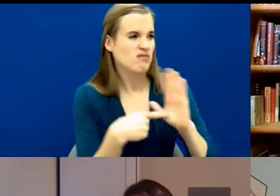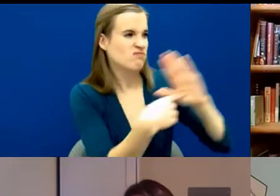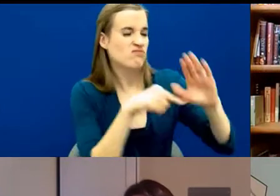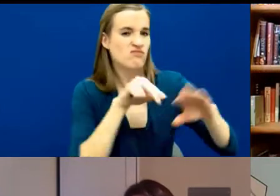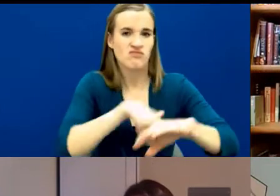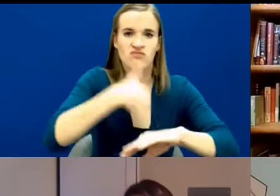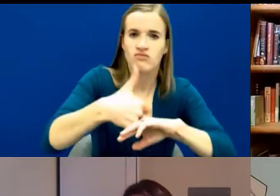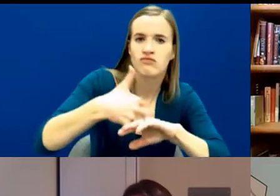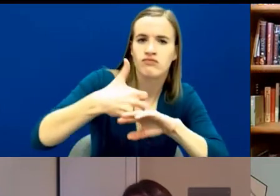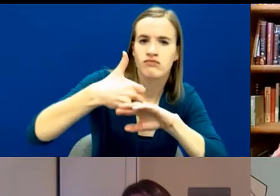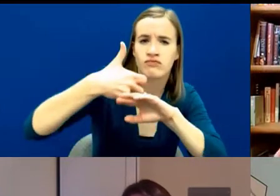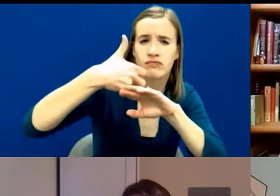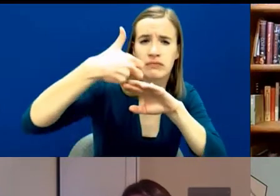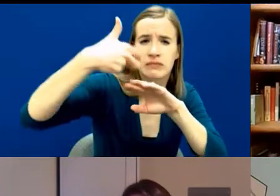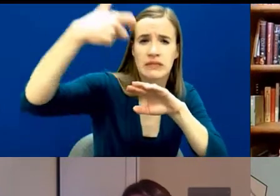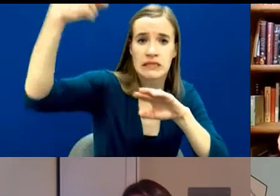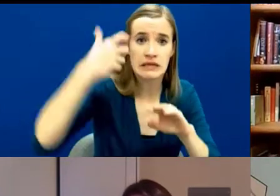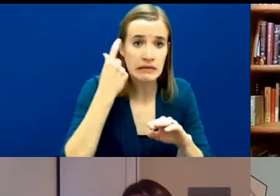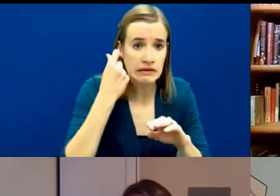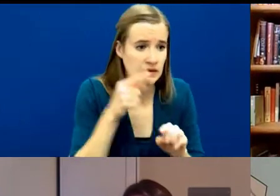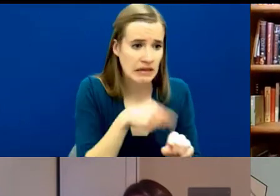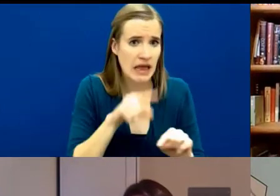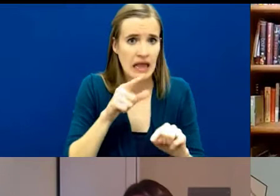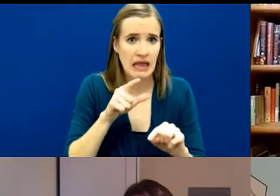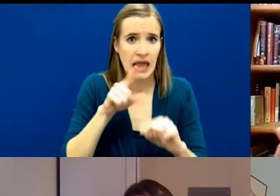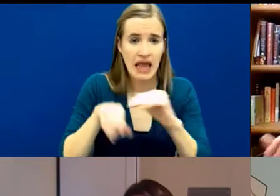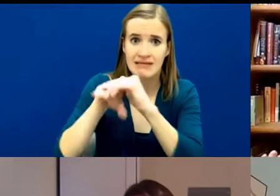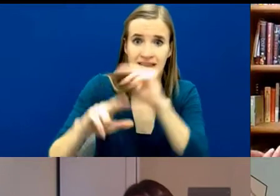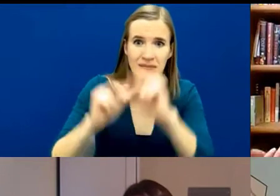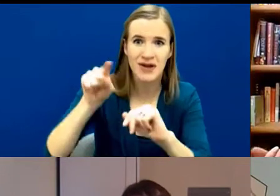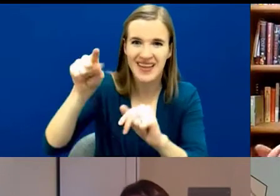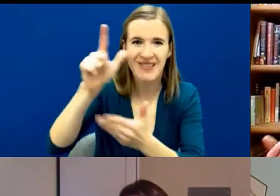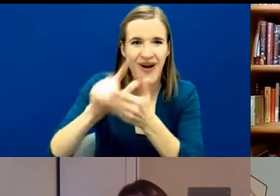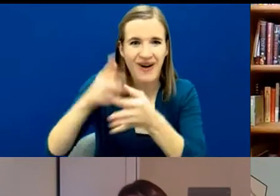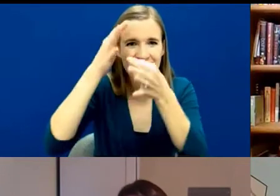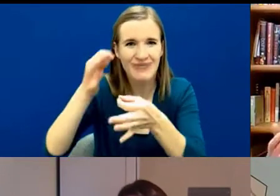were made. And, and Jennifer Keelan, who was an eight year old girl was one of